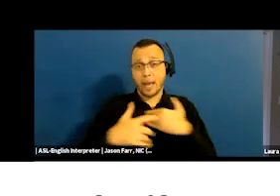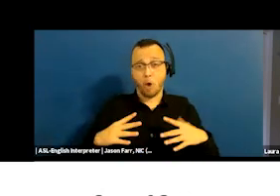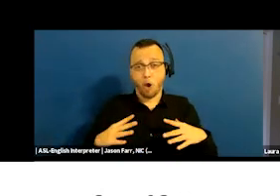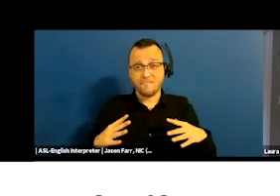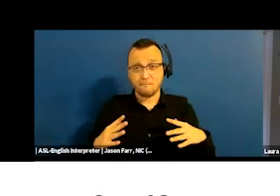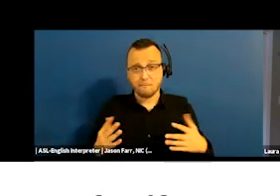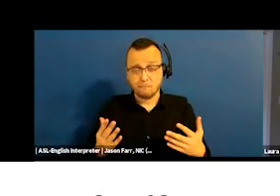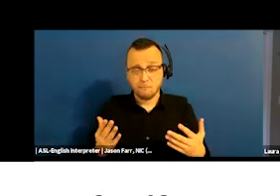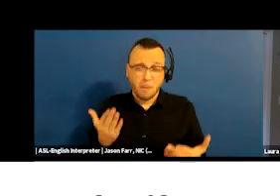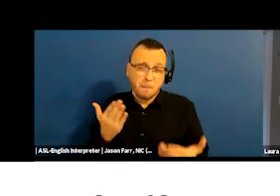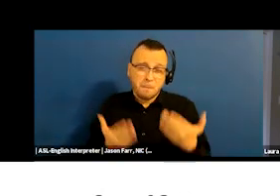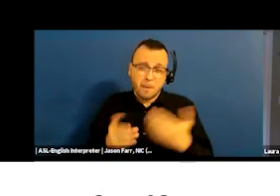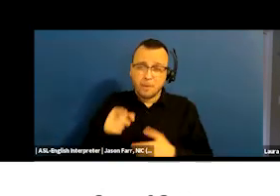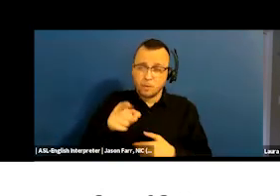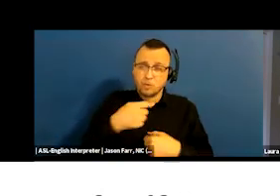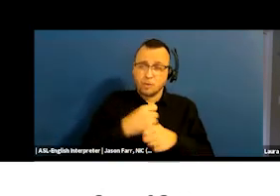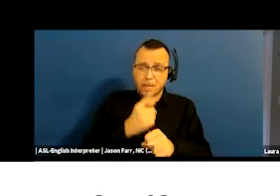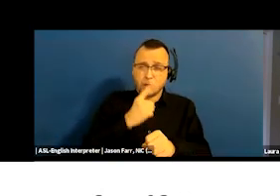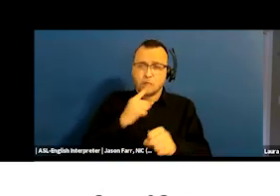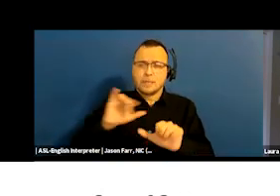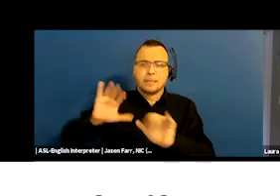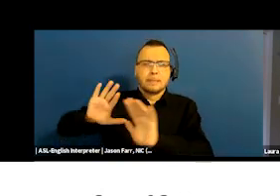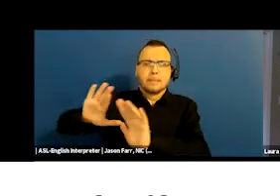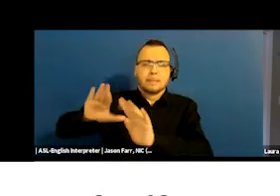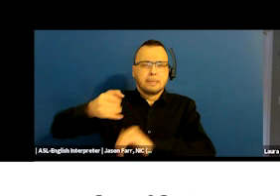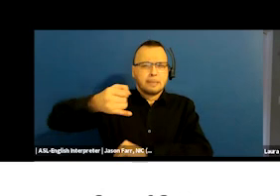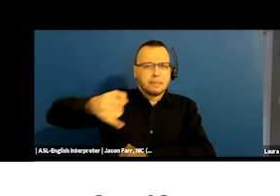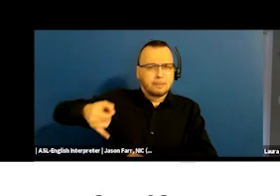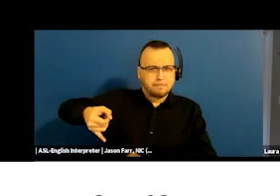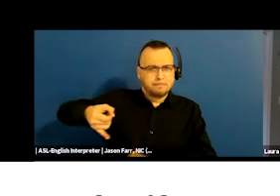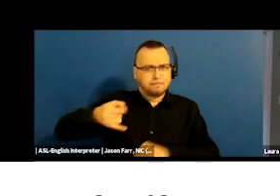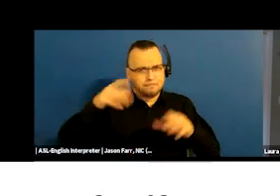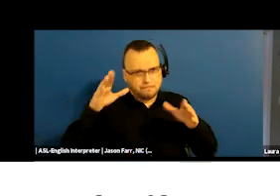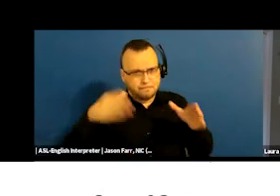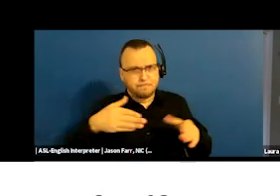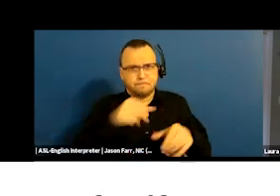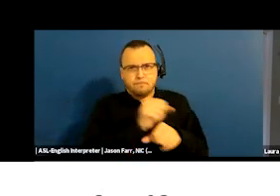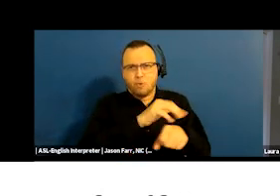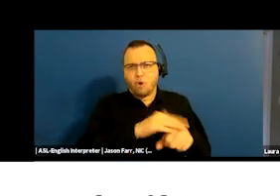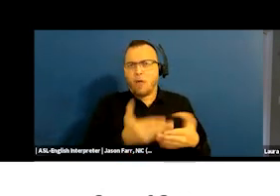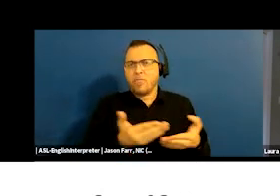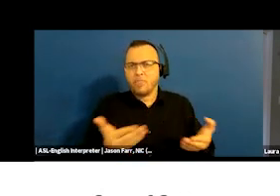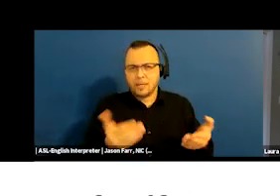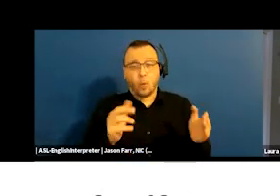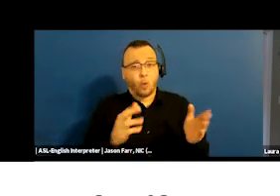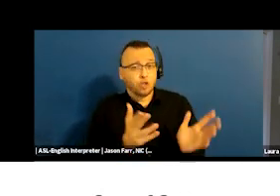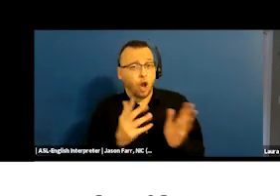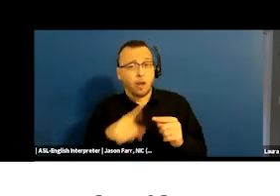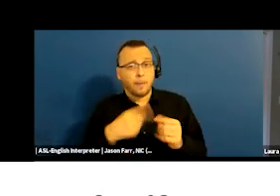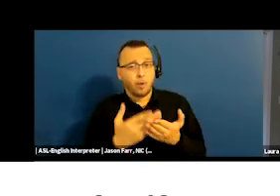that you have will help move forward and build that awareness, having a balance. So thinking about after certain events,